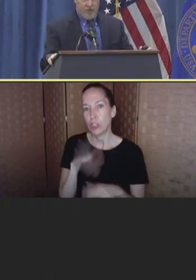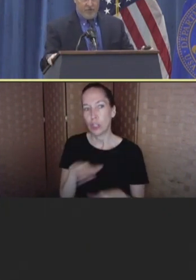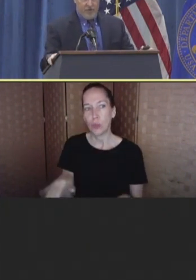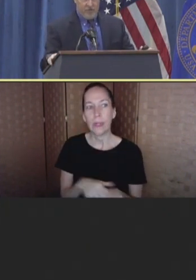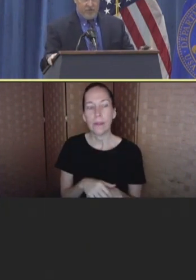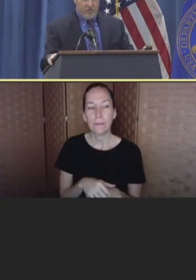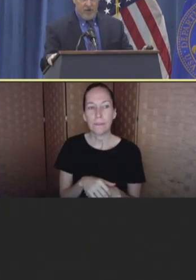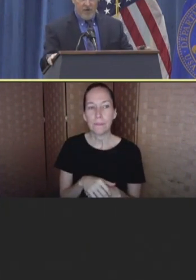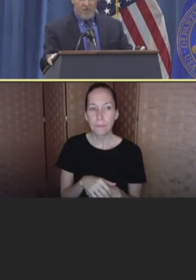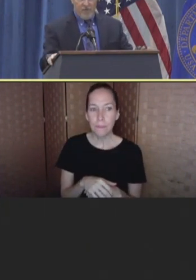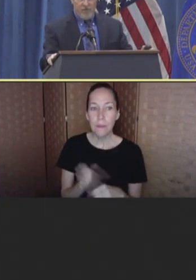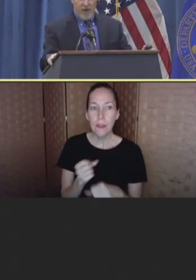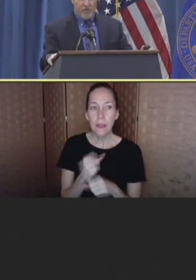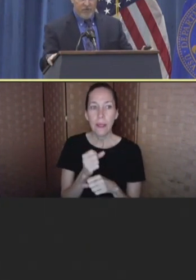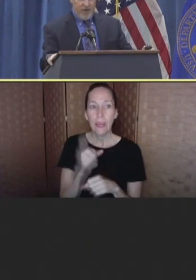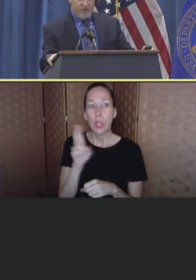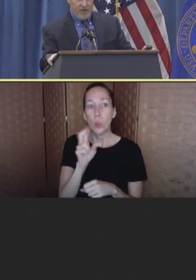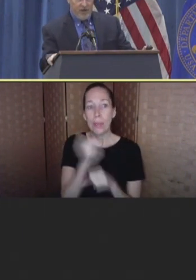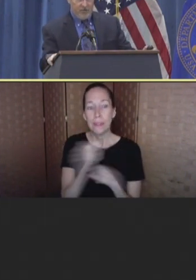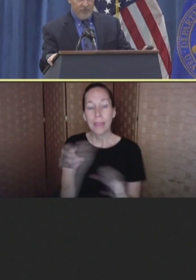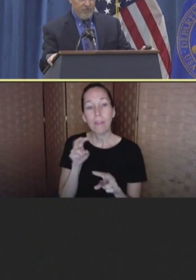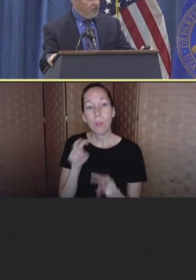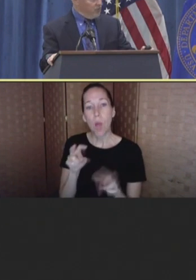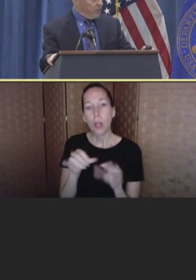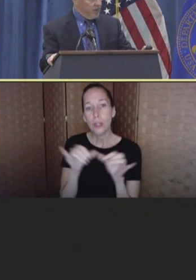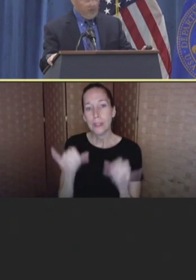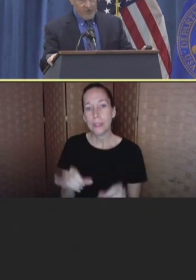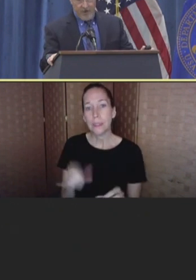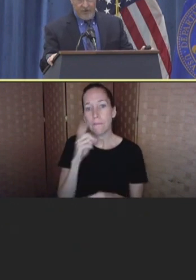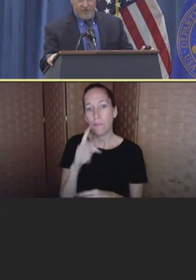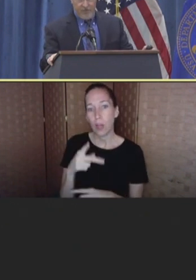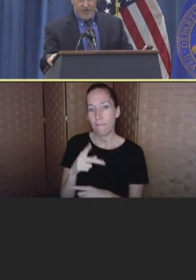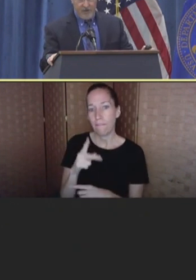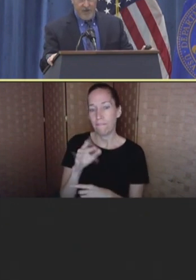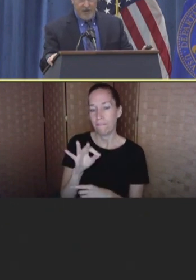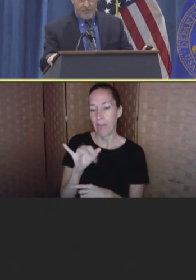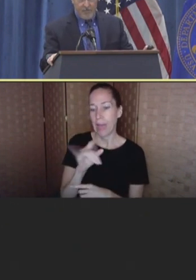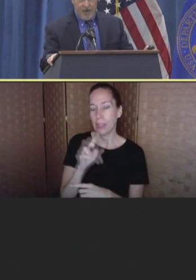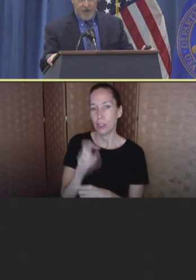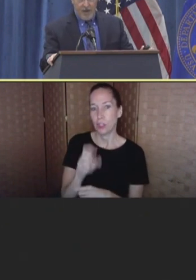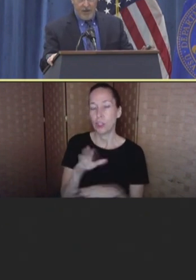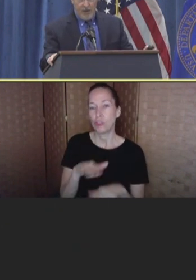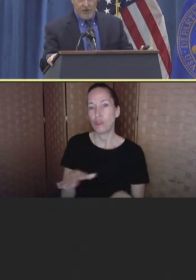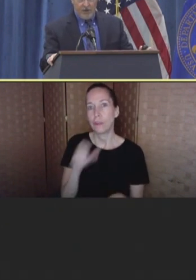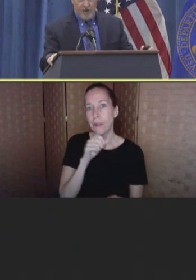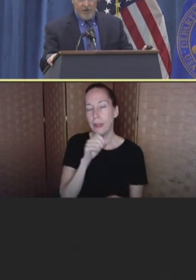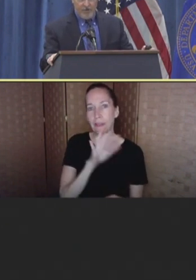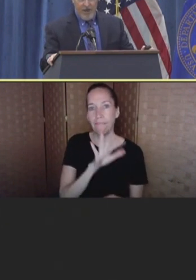systems for Pfizer vaccine age in children ages 5 to 17 and looked at comparative data